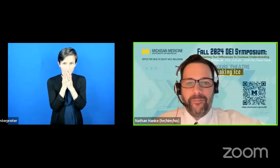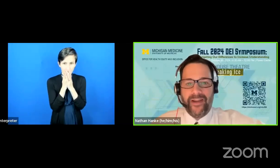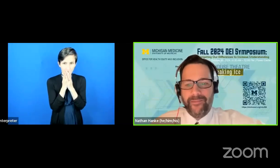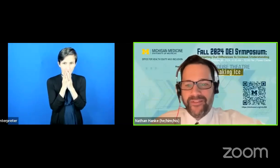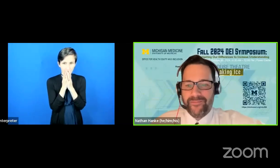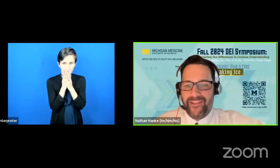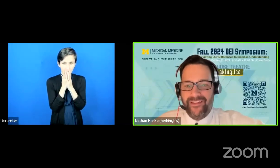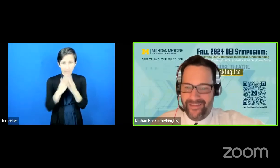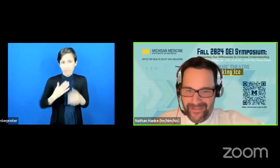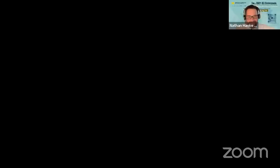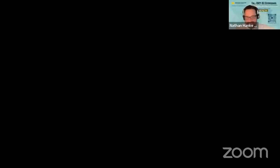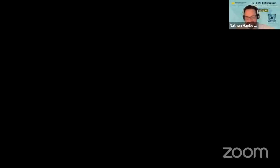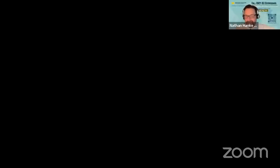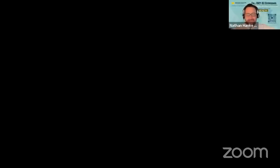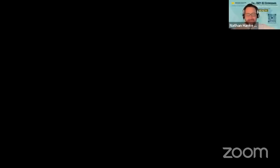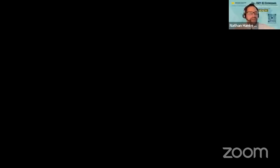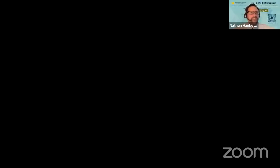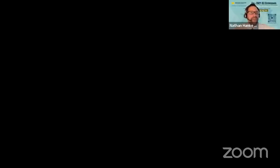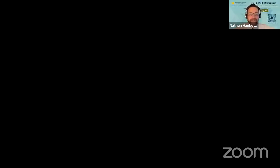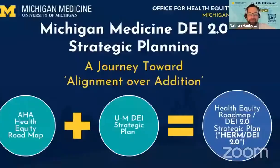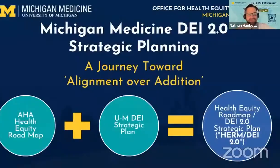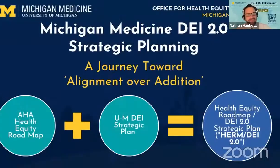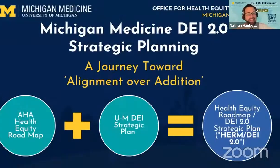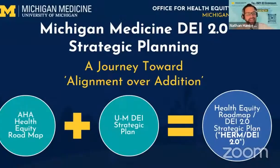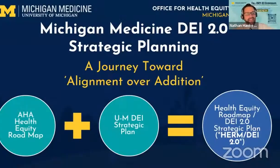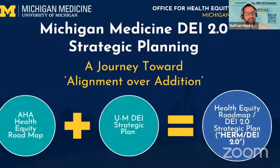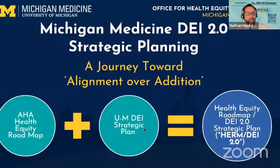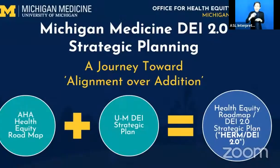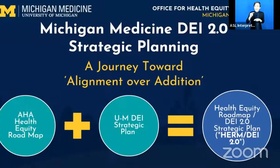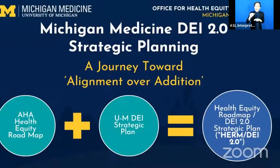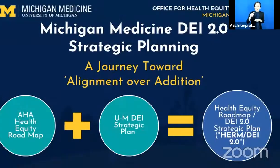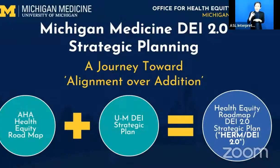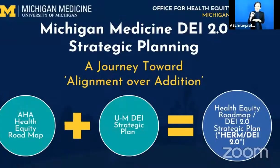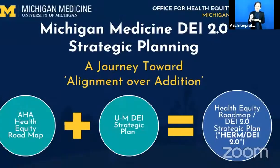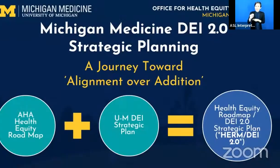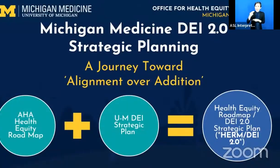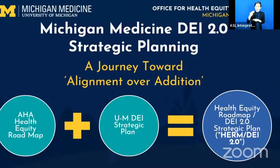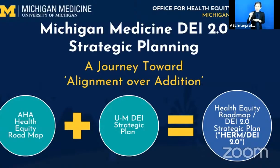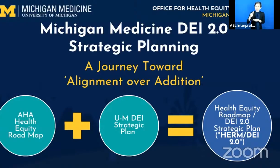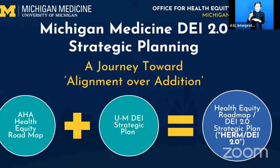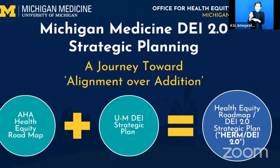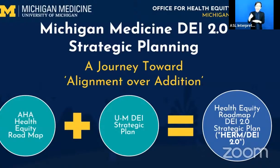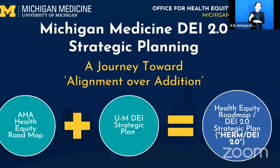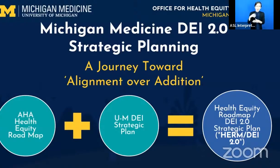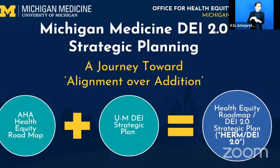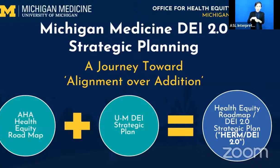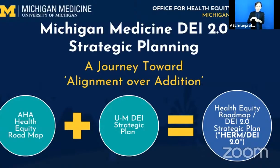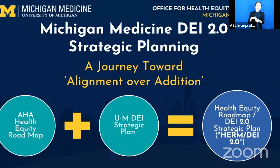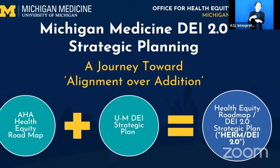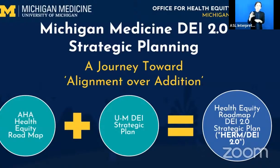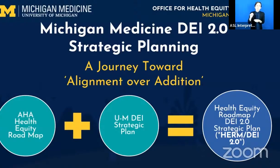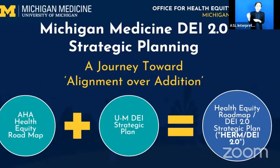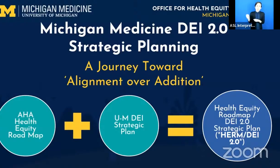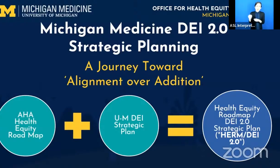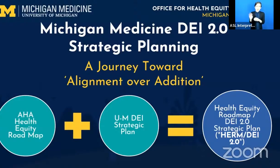my name is Ma as Katrina shared, my name is Nathan Hanky and I'm a part of the Michigan Medicine Office for Health Equity and Inclusion.